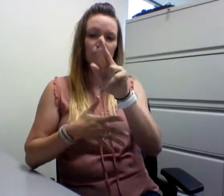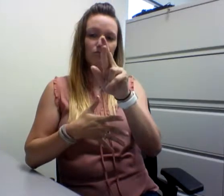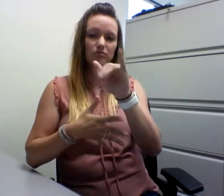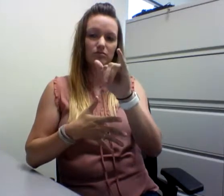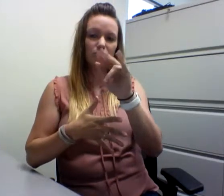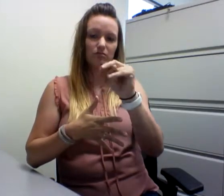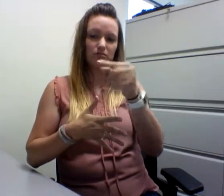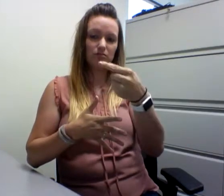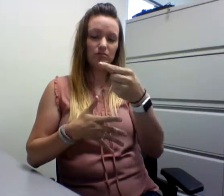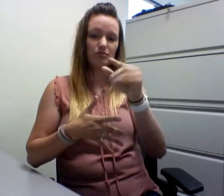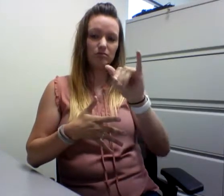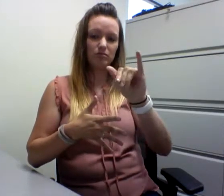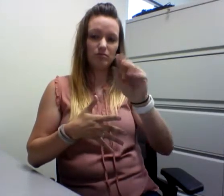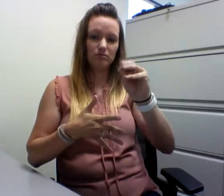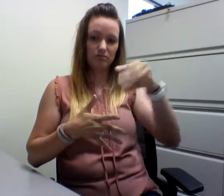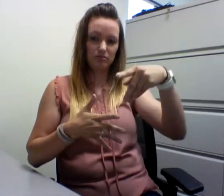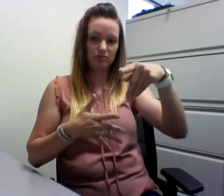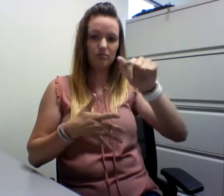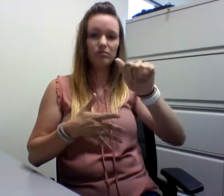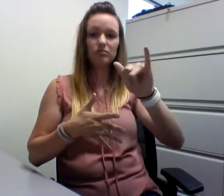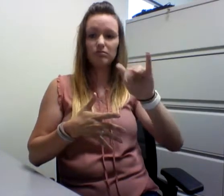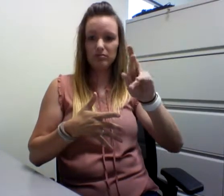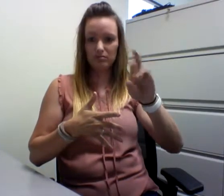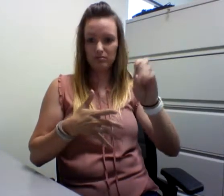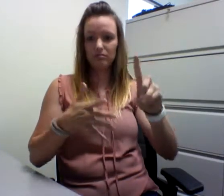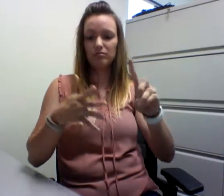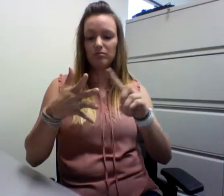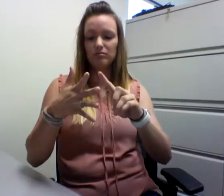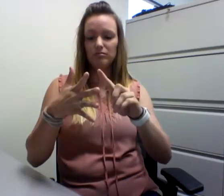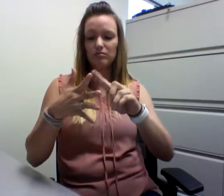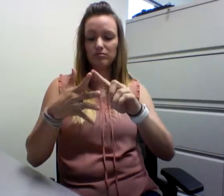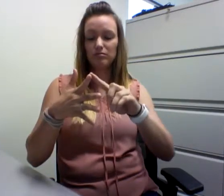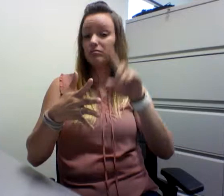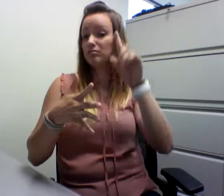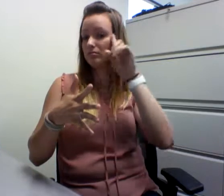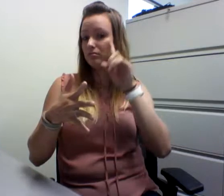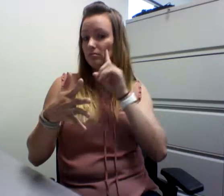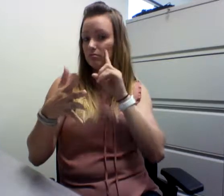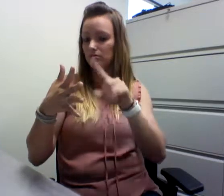hearing impaired Deaf